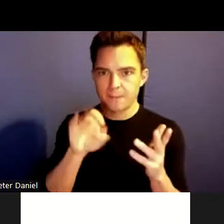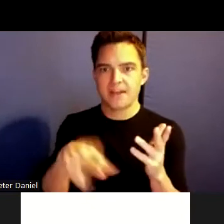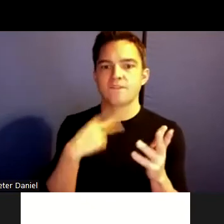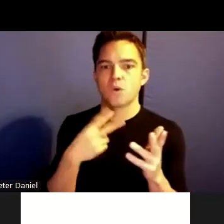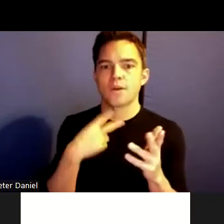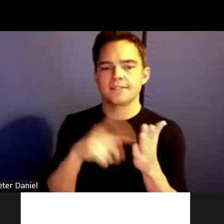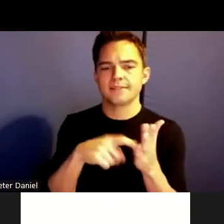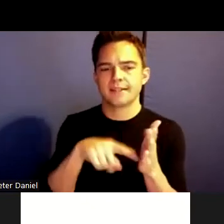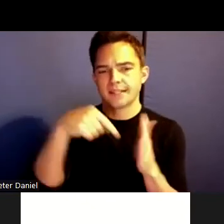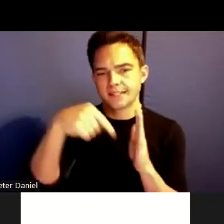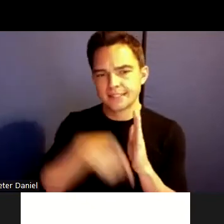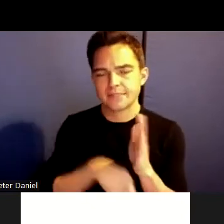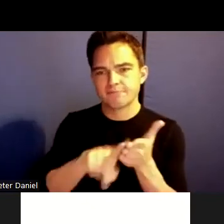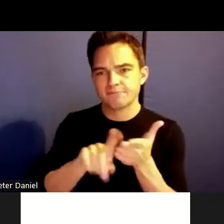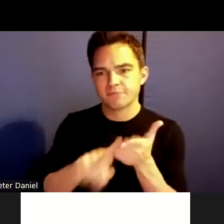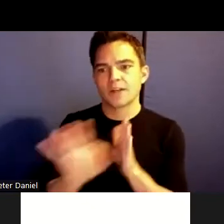in D, to find these things out.